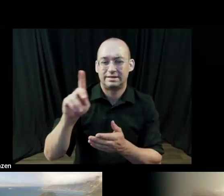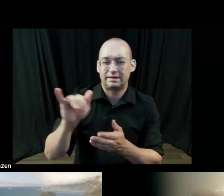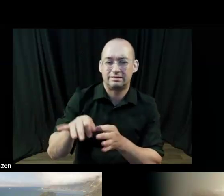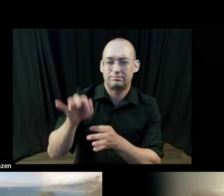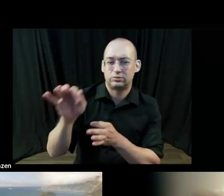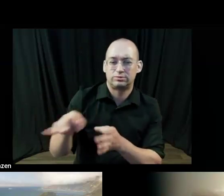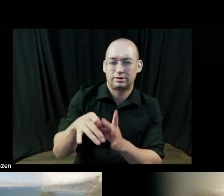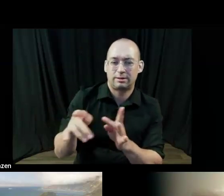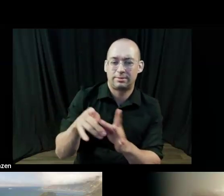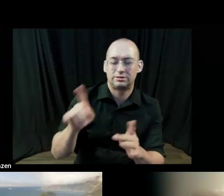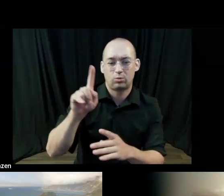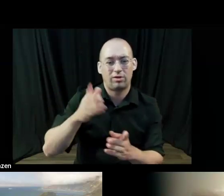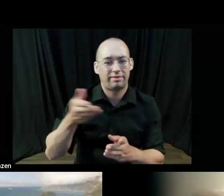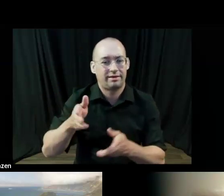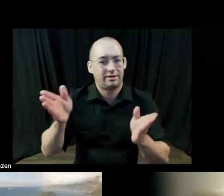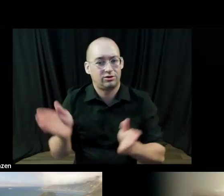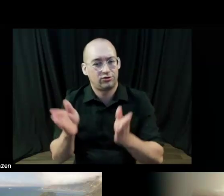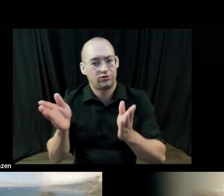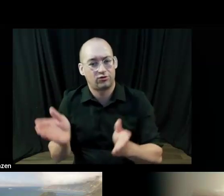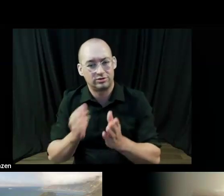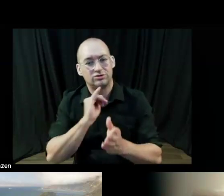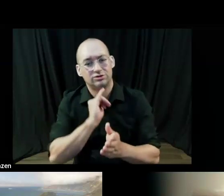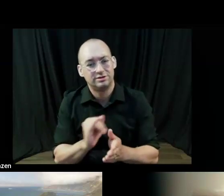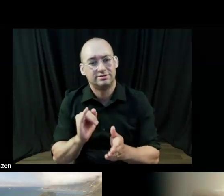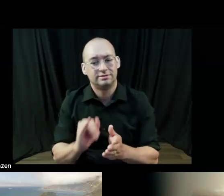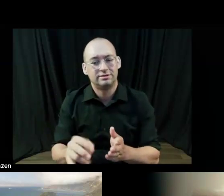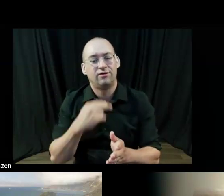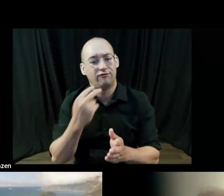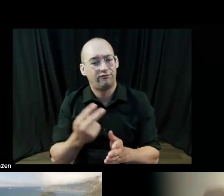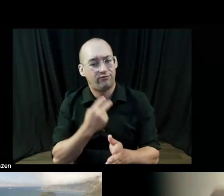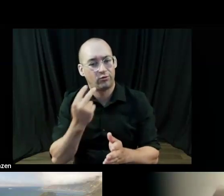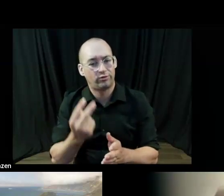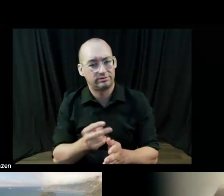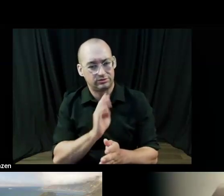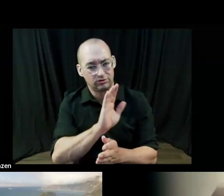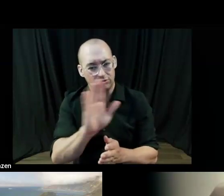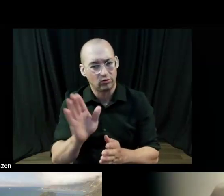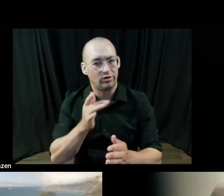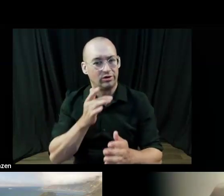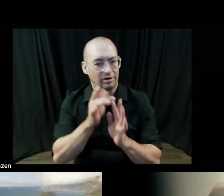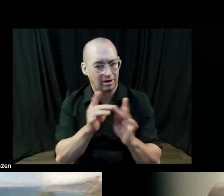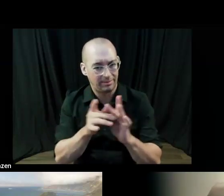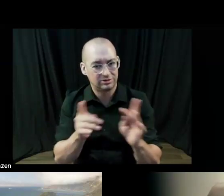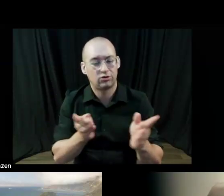encourage is to, you know, voice your comments during the public comment process. And you'll